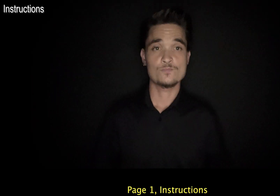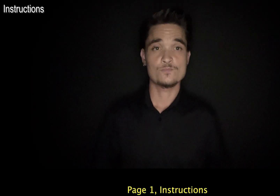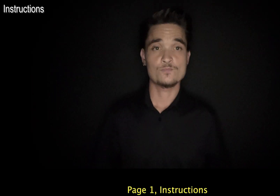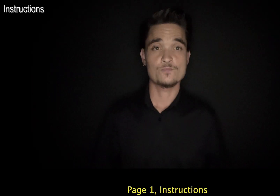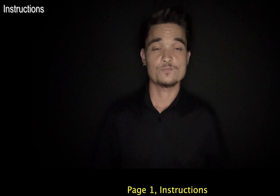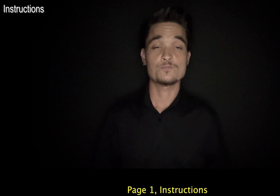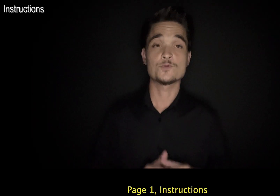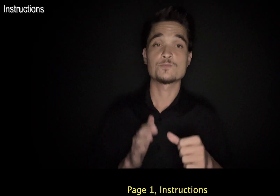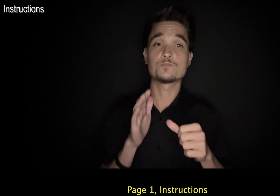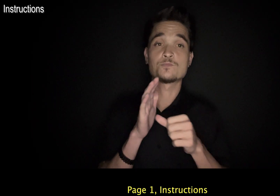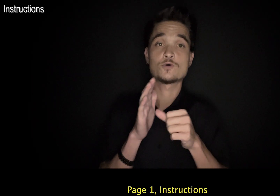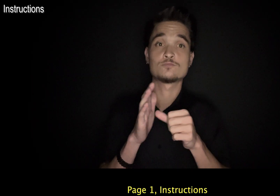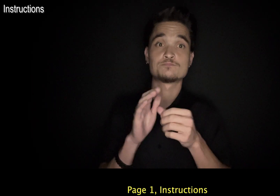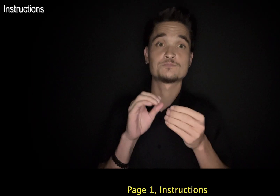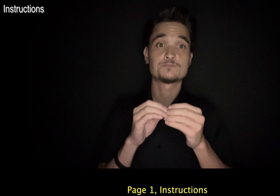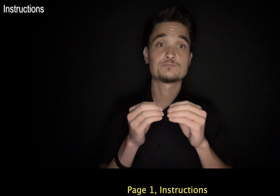Page 1, Instructions